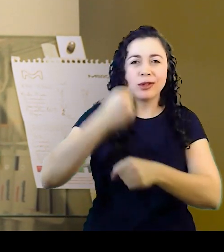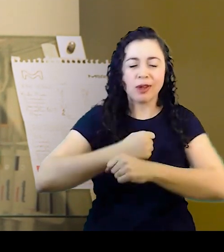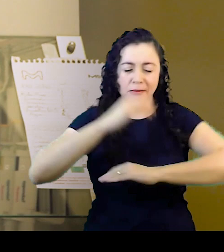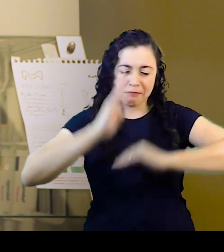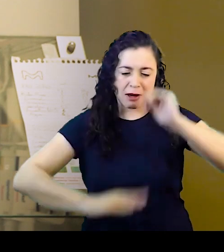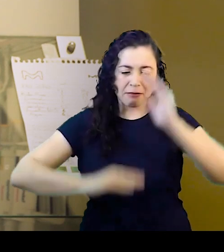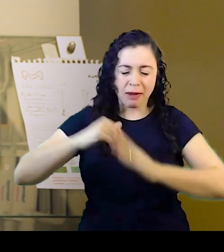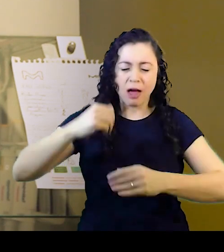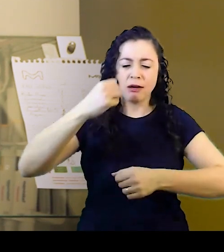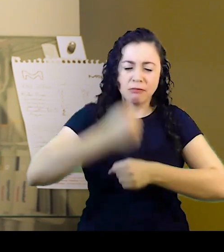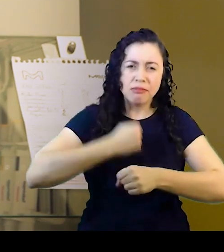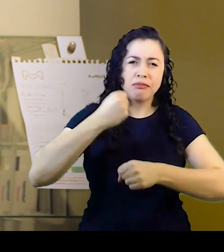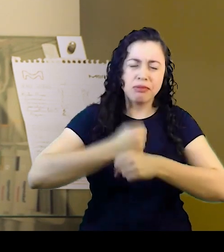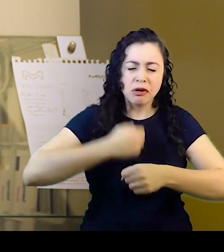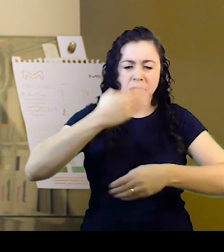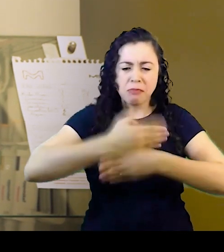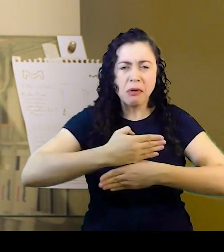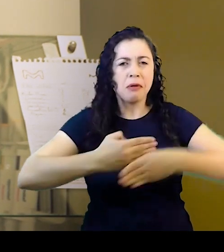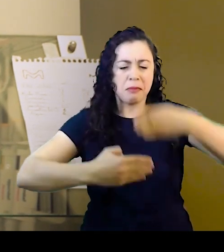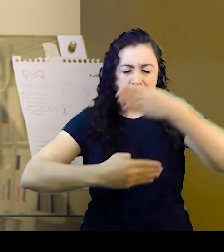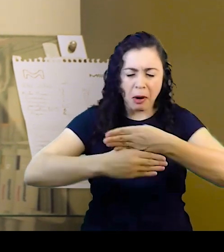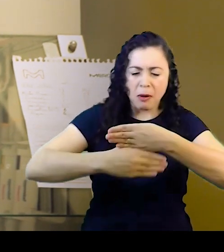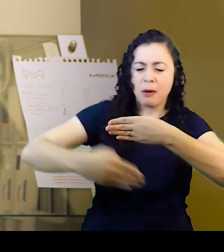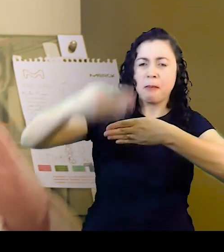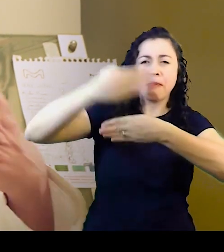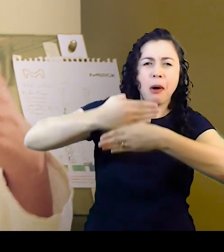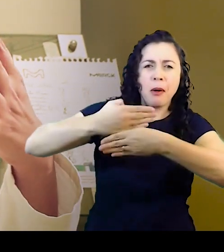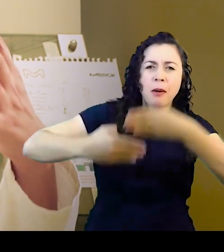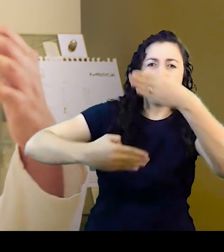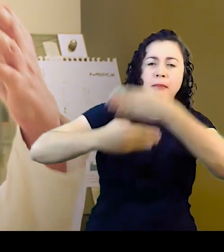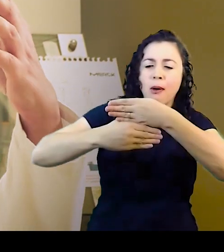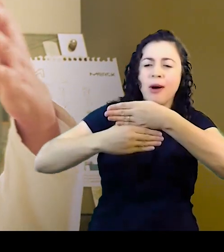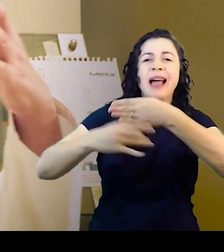put one brick on top of the other and it is with these bricks